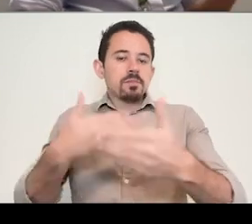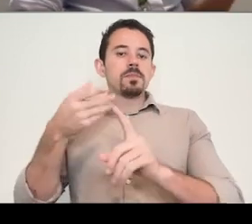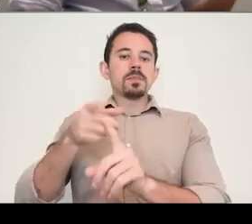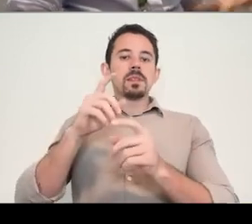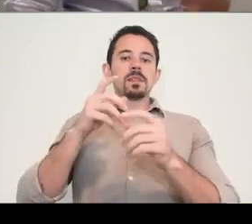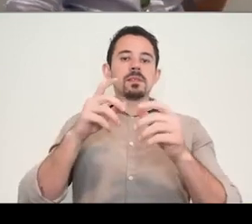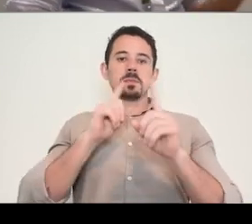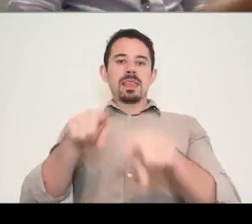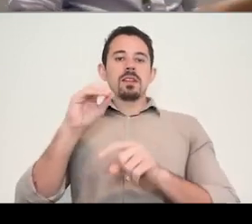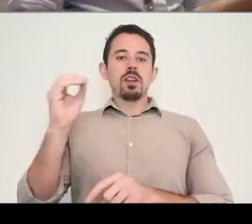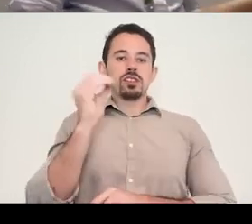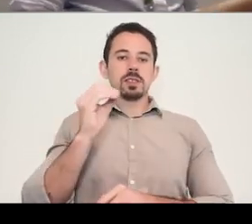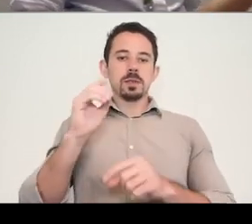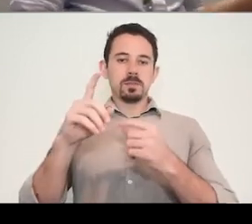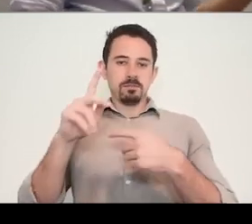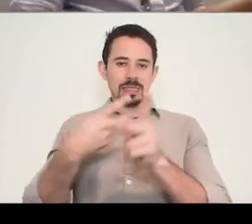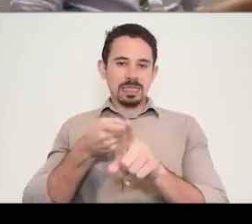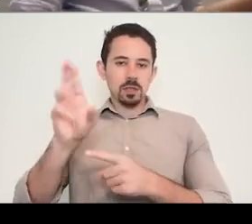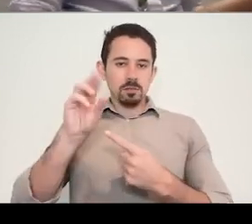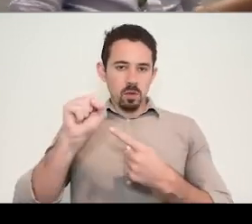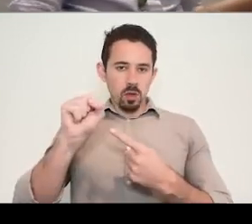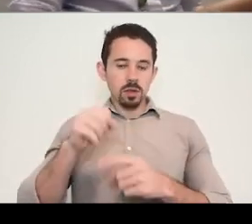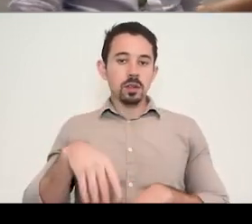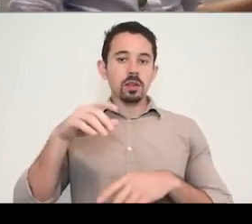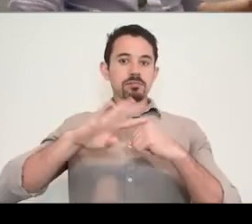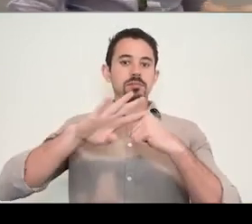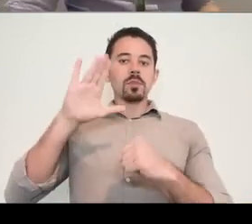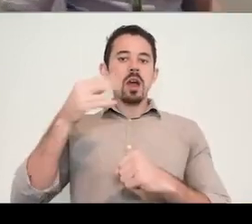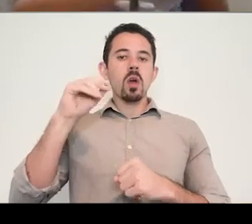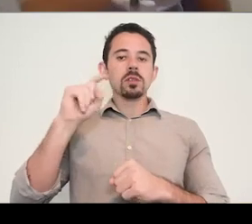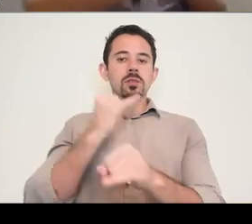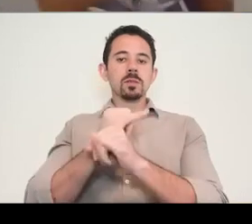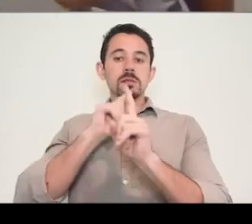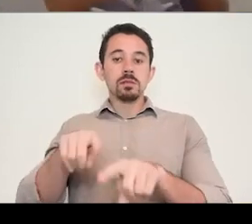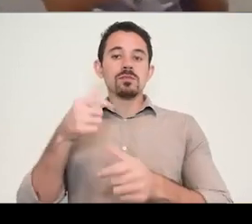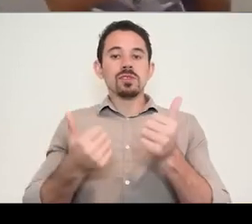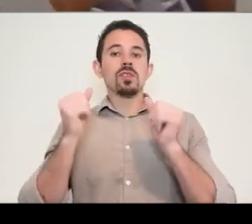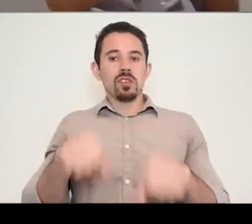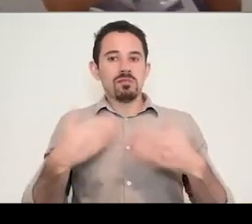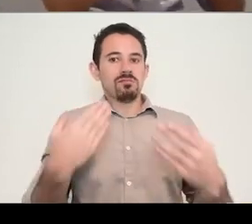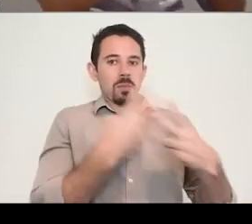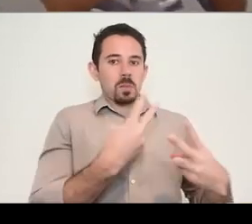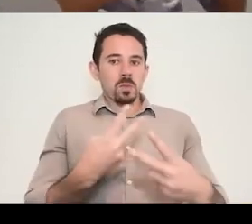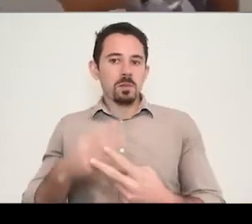"ROS", released by a host immune response. The sequestration of ROS by secreted Pel could